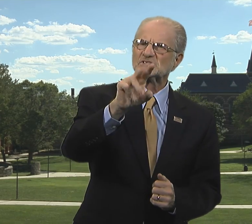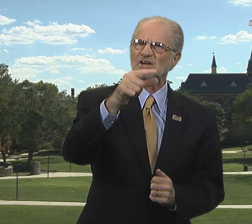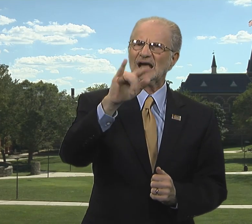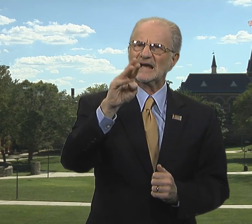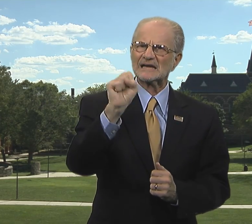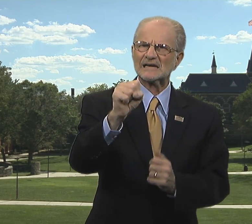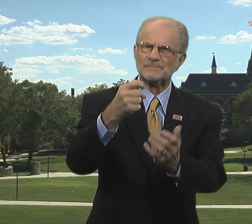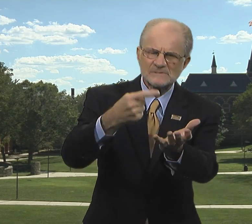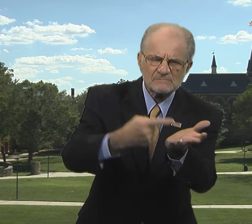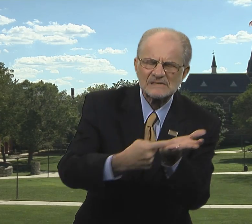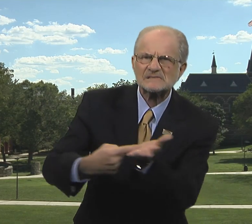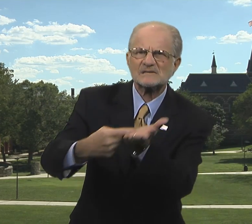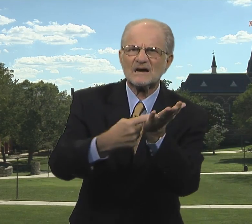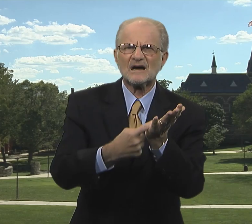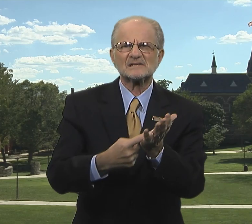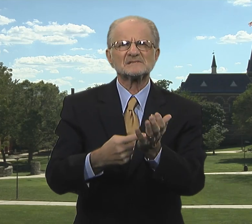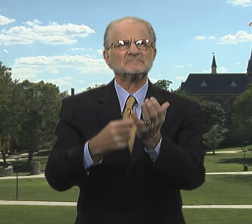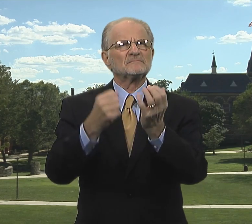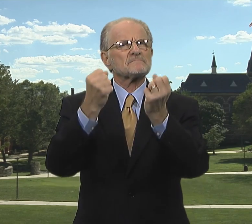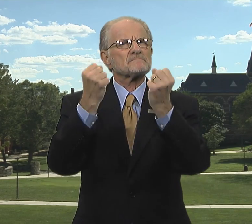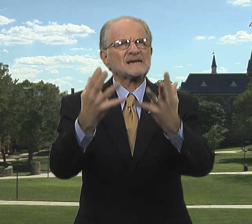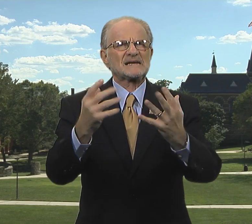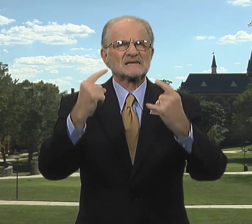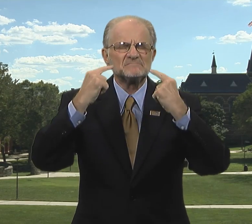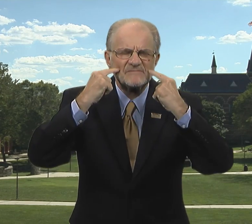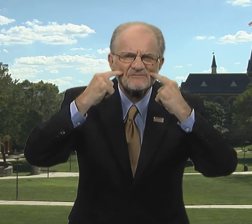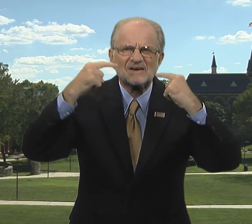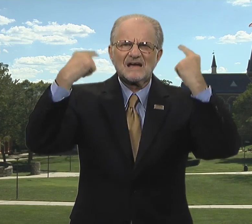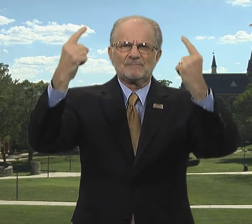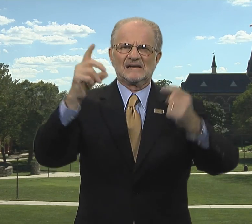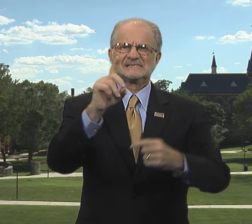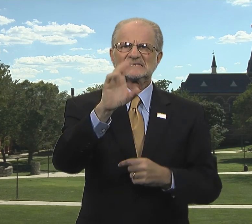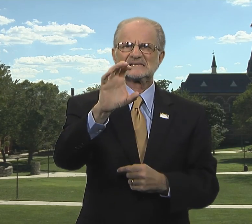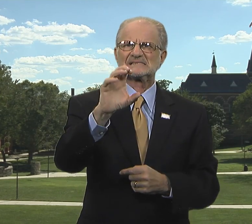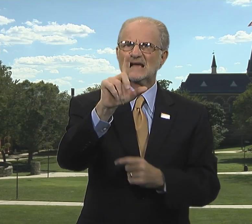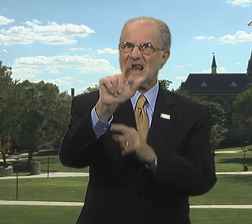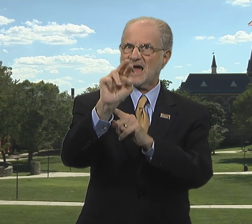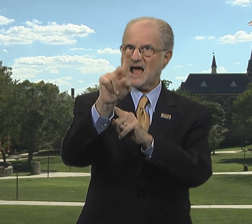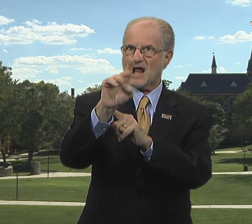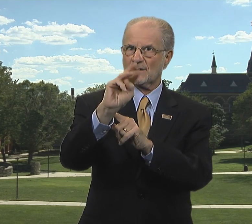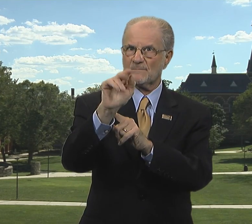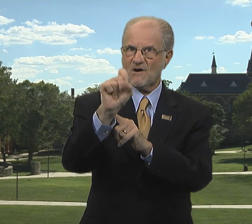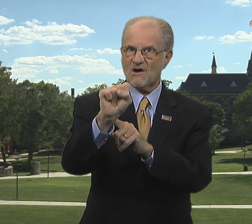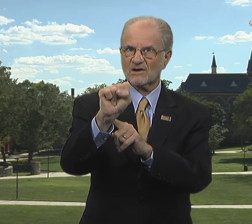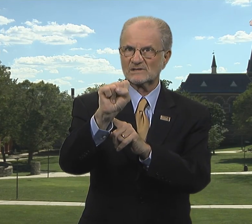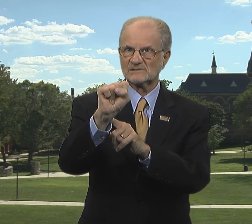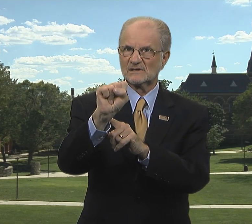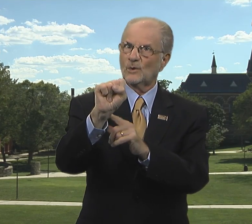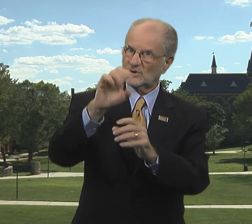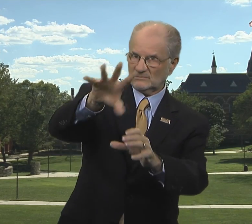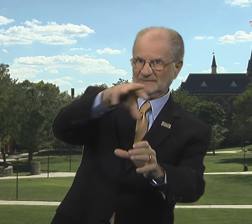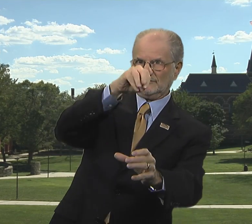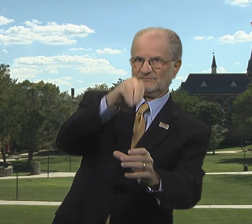Mr. Gibbs discussed how many famous D.C. landmarks